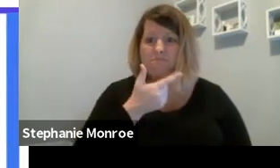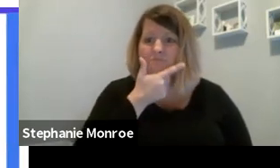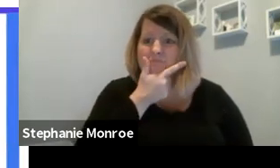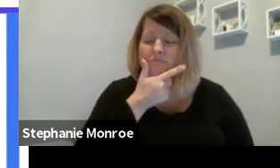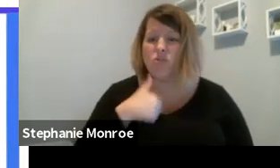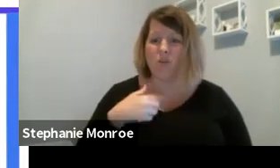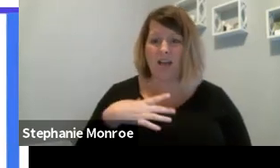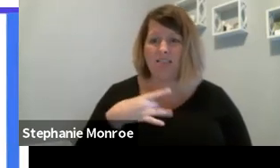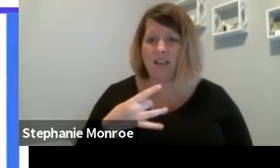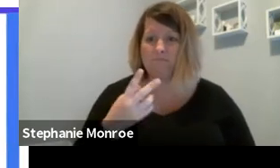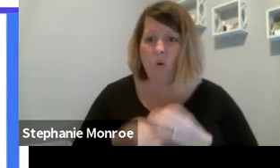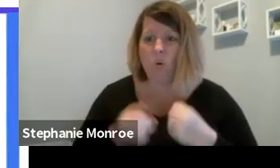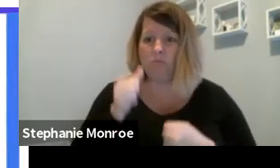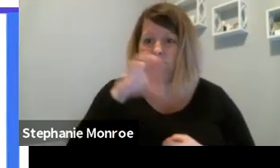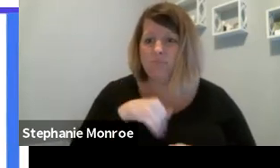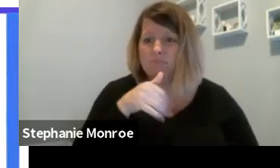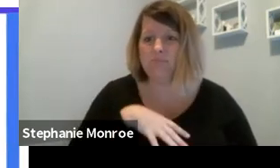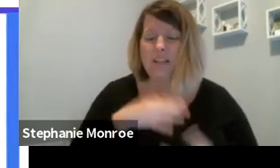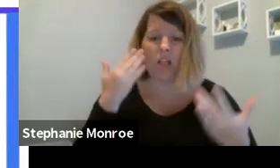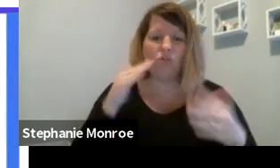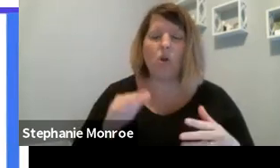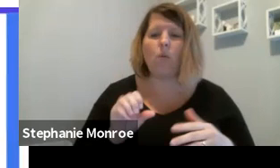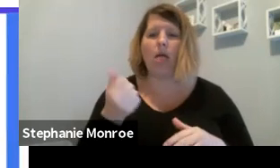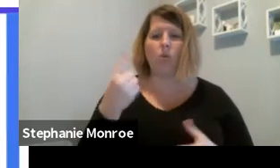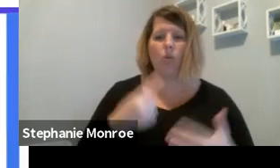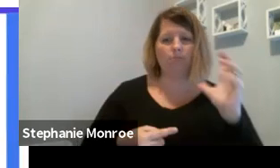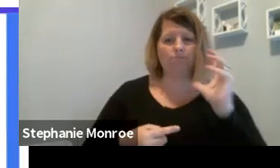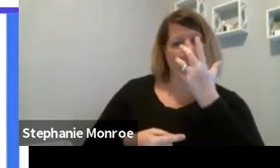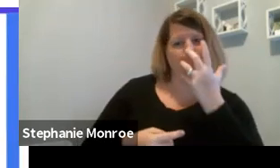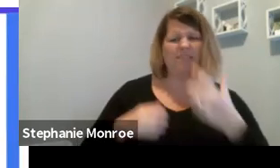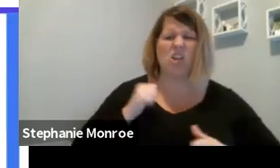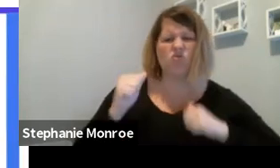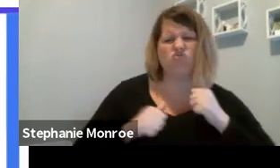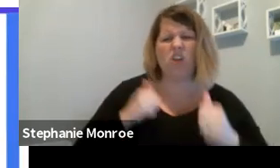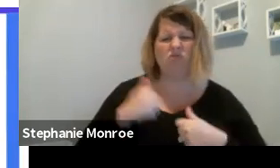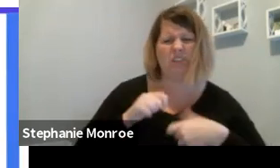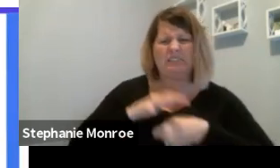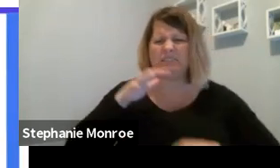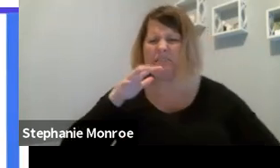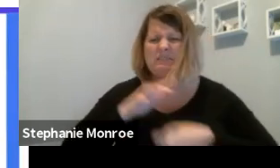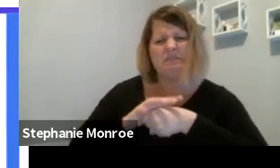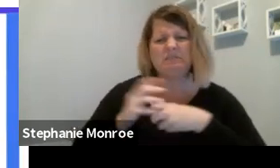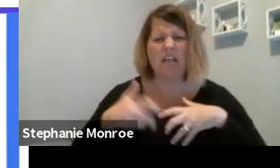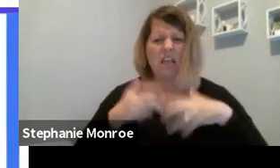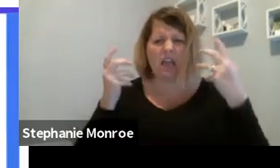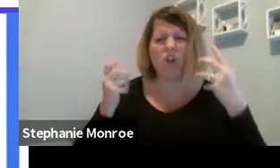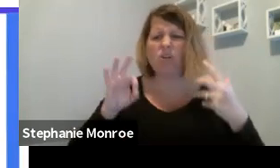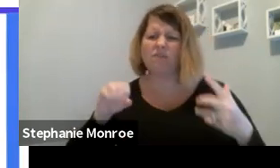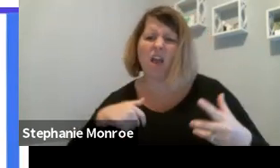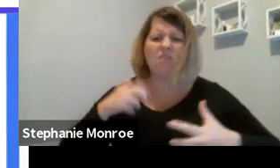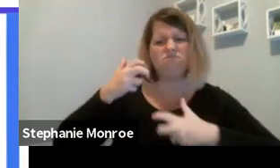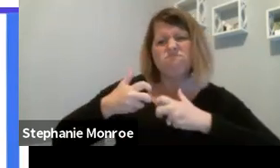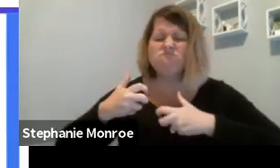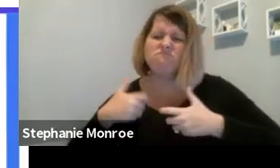One of the other masks was aggression, hostility, anger, rage. If I'm the toughest, if I'm the baddest, you're not gonna touch me.